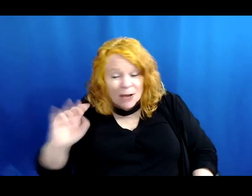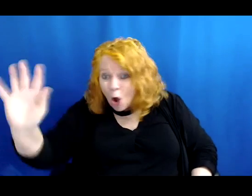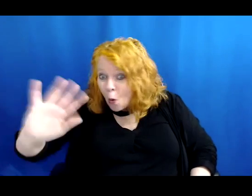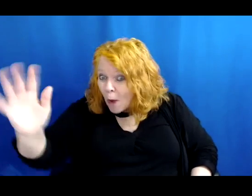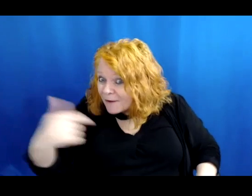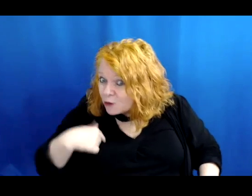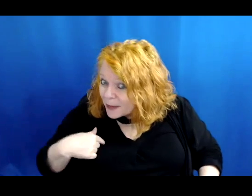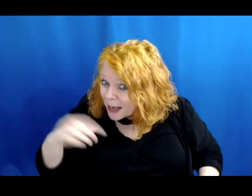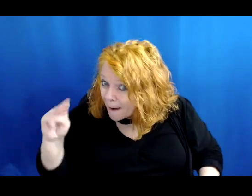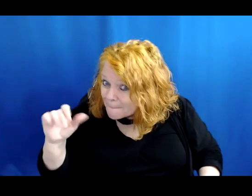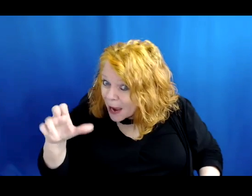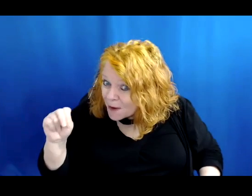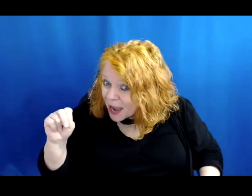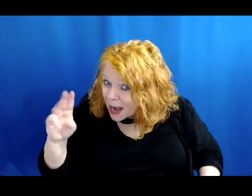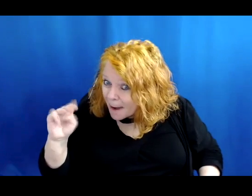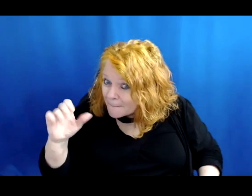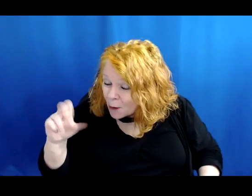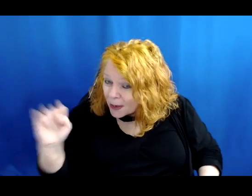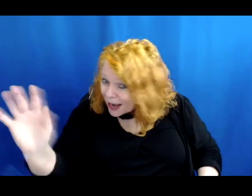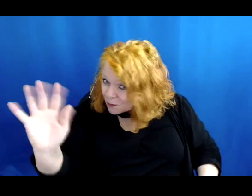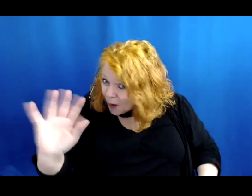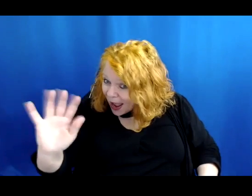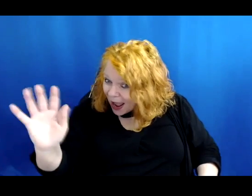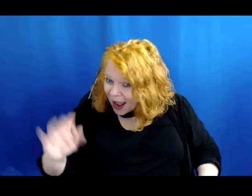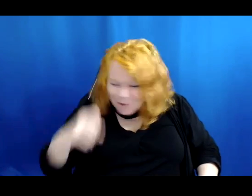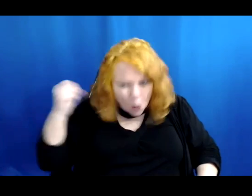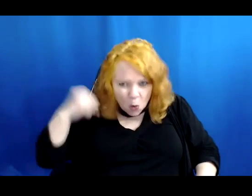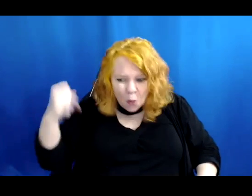Marian, Marian, Marian, Marian! Woo woo woo woo woo!